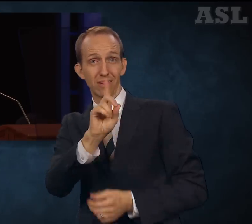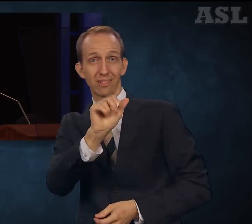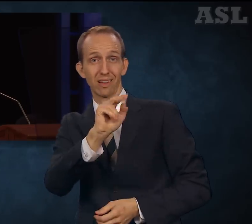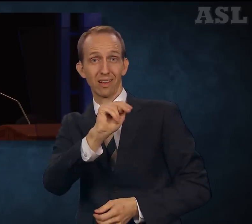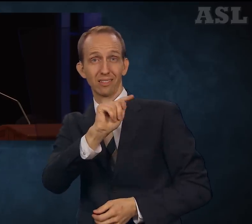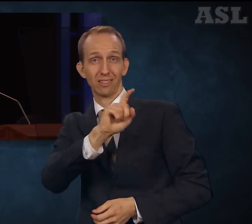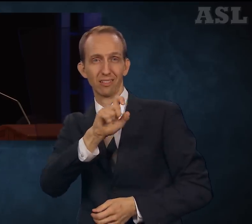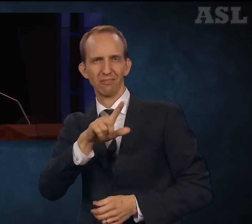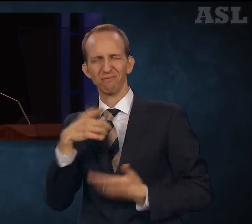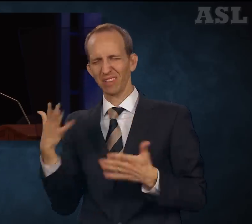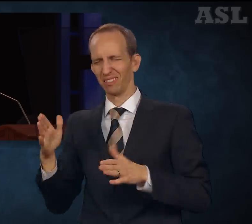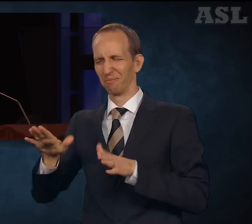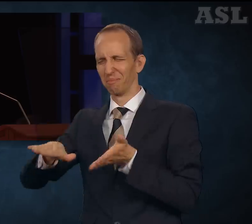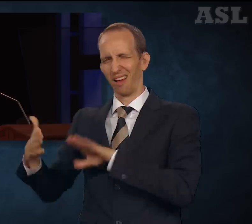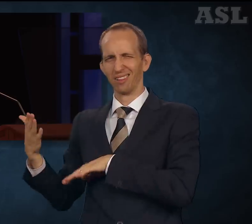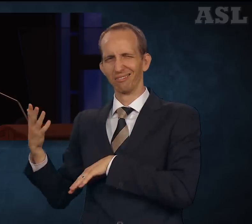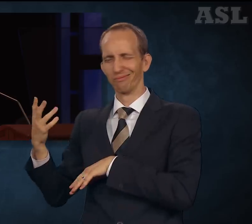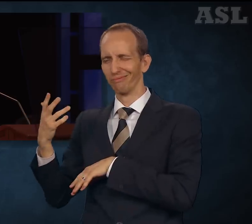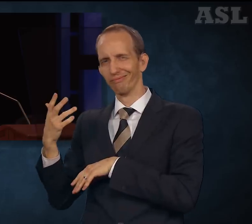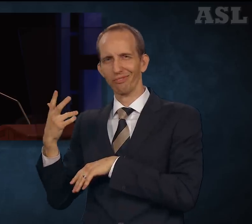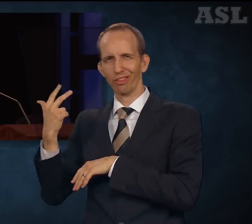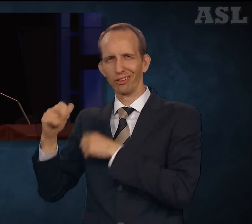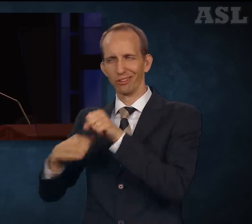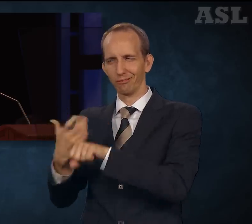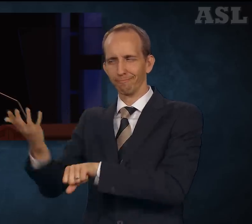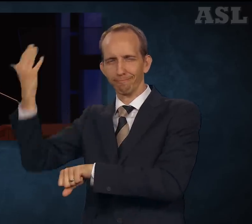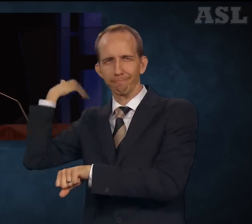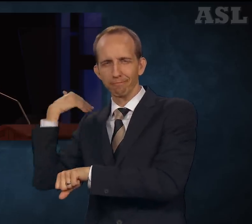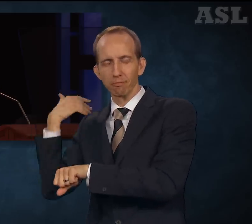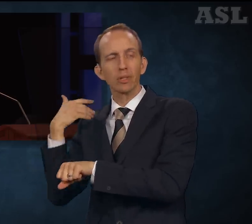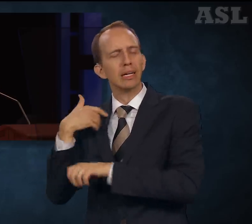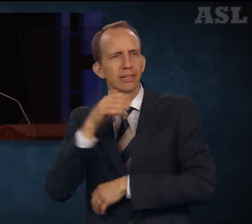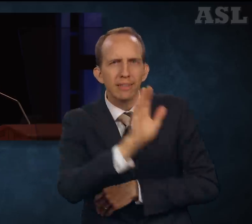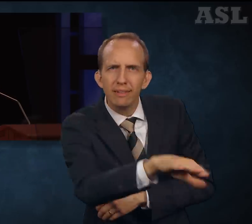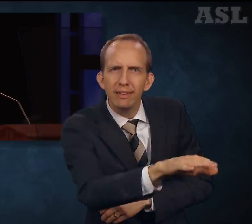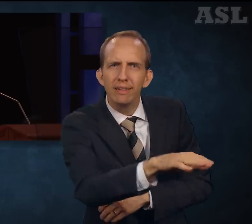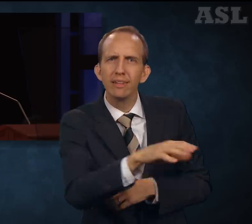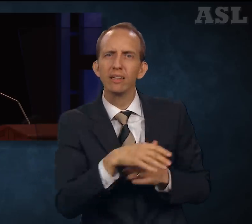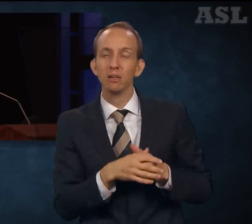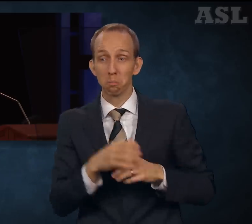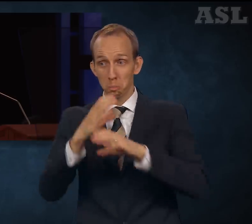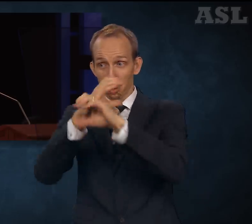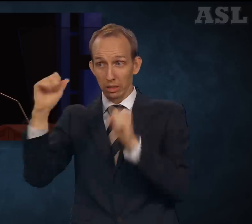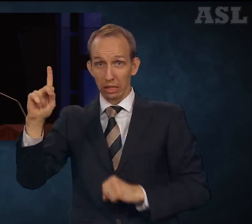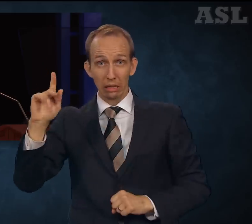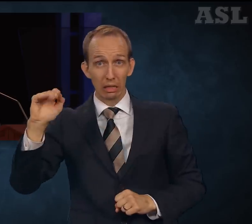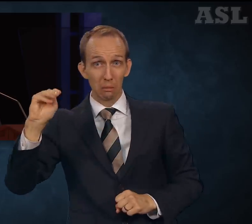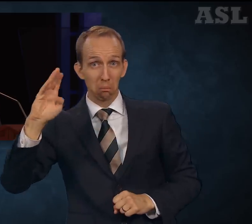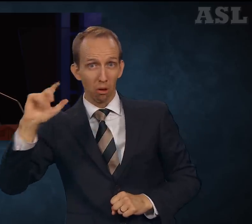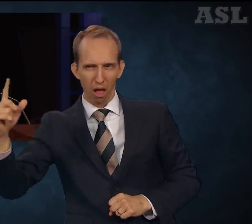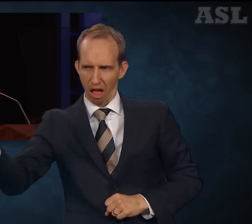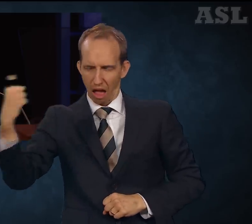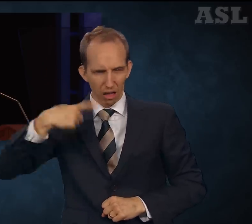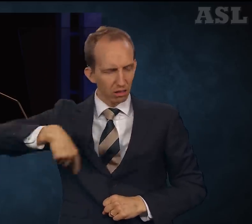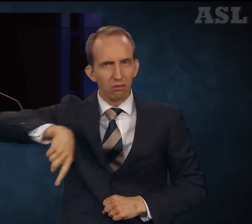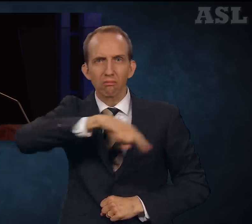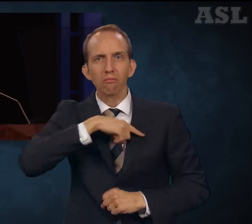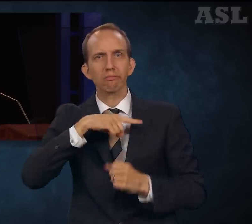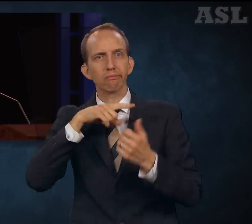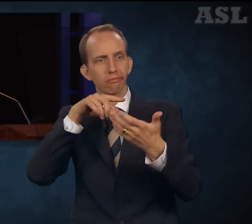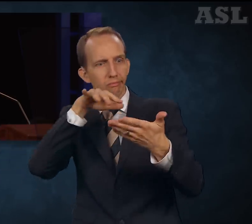DANTZEL (WHO PASSED AWAY MORE